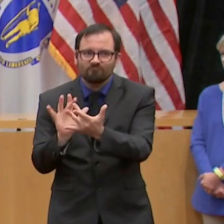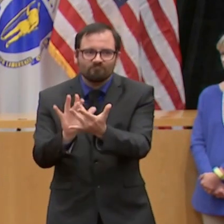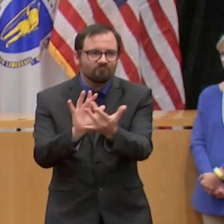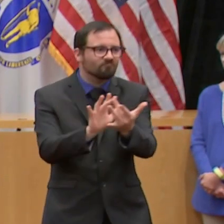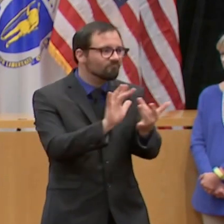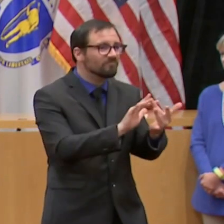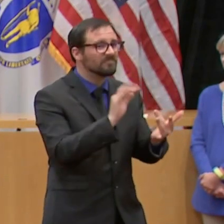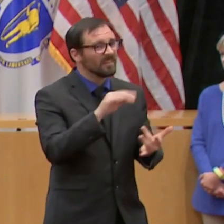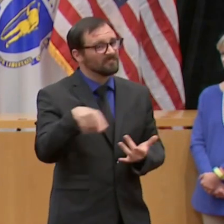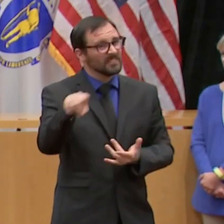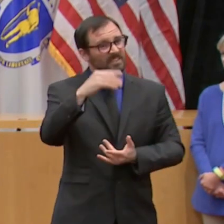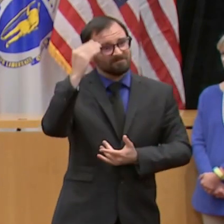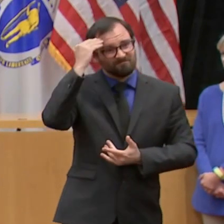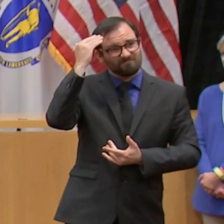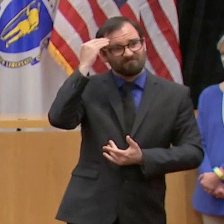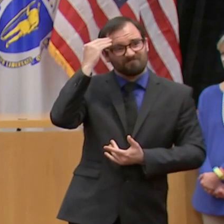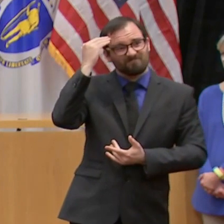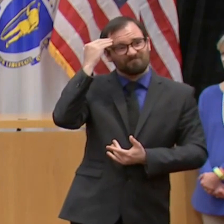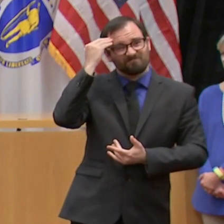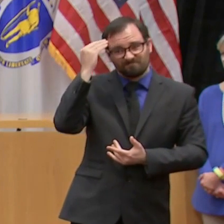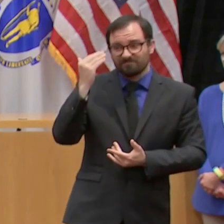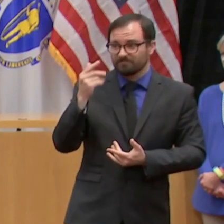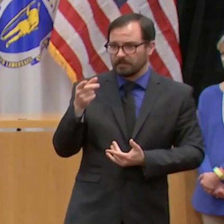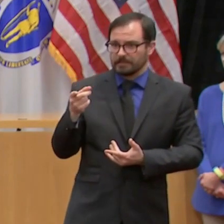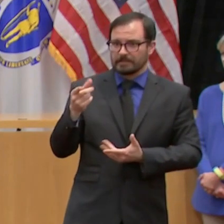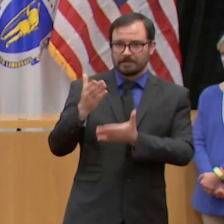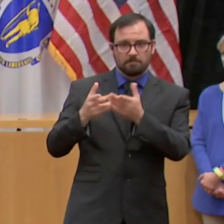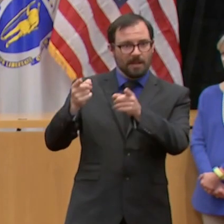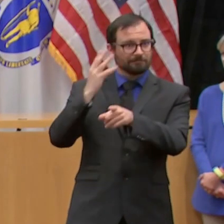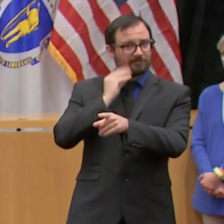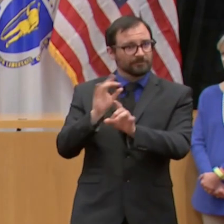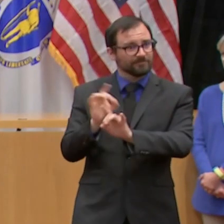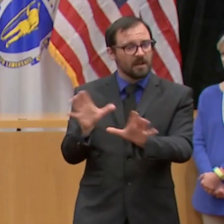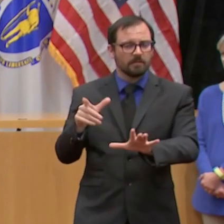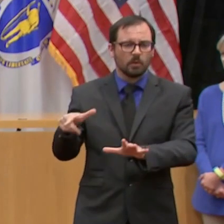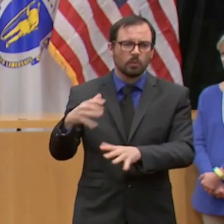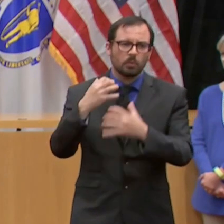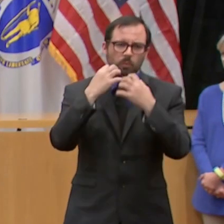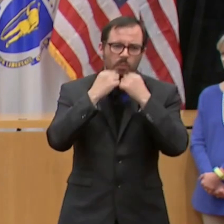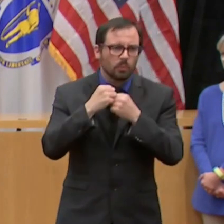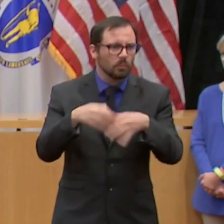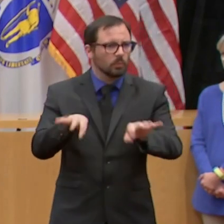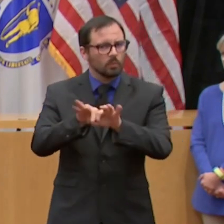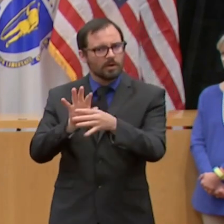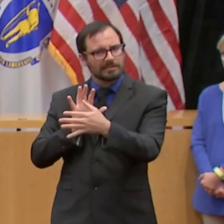ESPECIALLY FOR PEOPLE WHO HAVE EXPERIENCED SEXUAL AND DOMESTIC VIOLENCE WHO ARE AT GREATER RISK WHEN THEY ARE ISOLATED